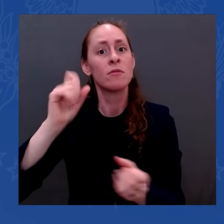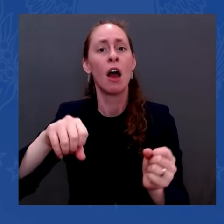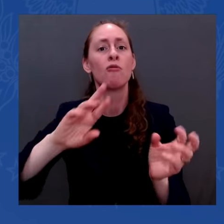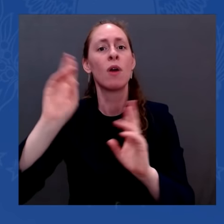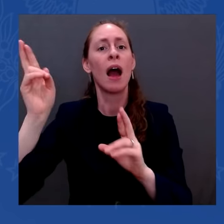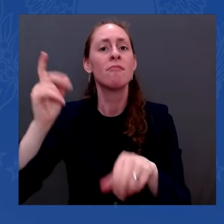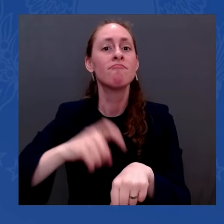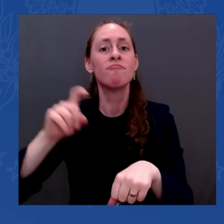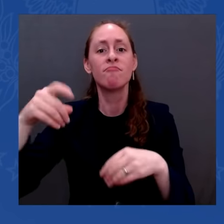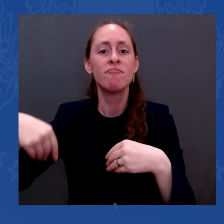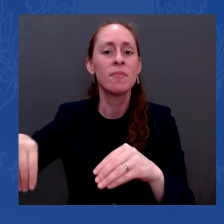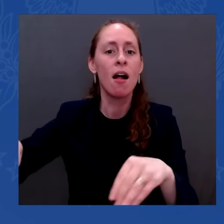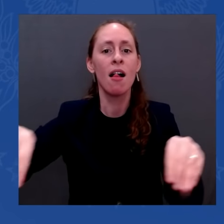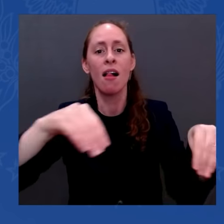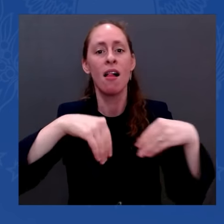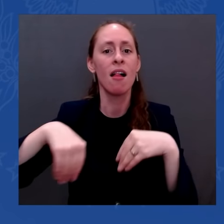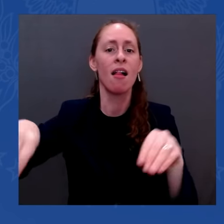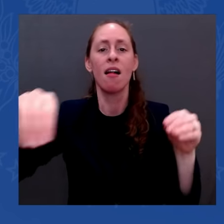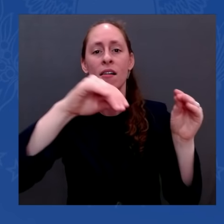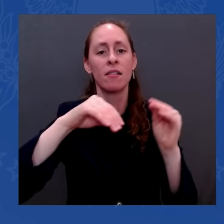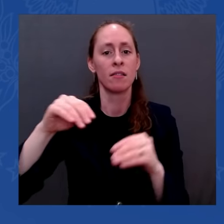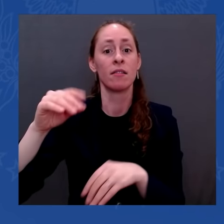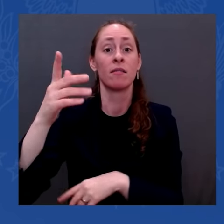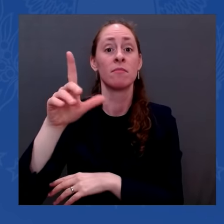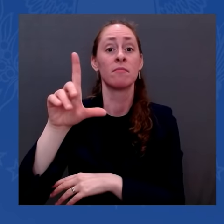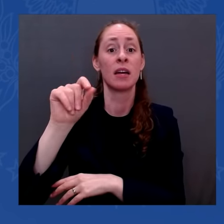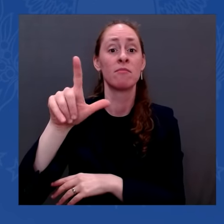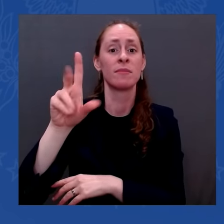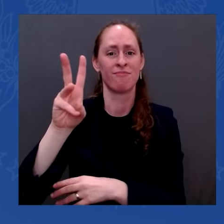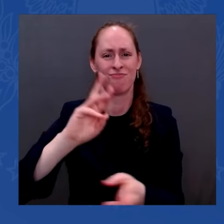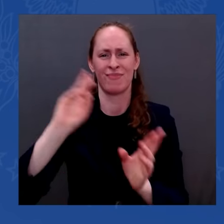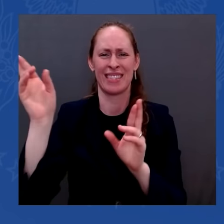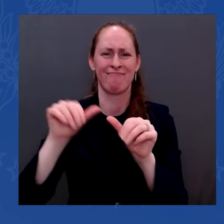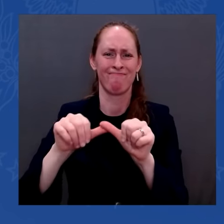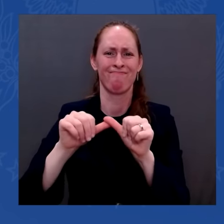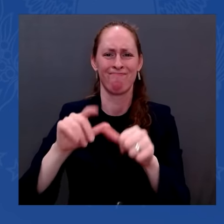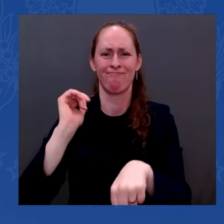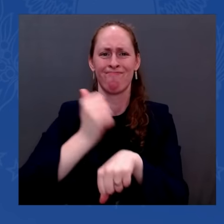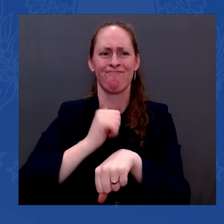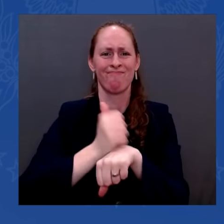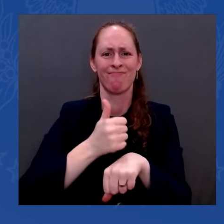As we undertake these demonstration projects, we're engaging with the Lithium Valley Commission,